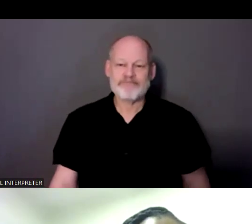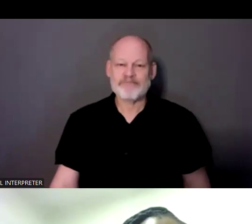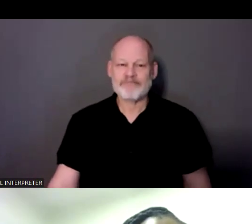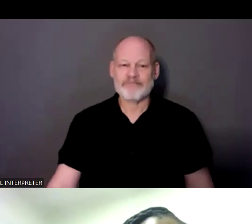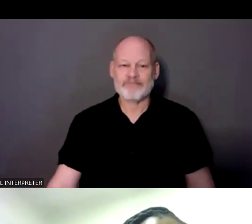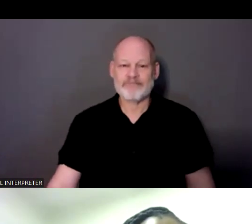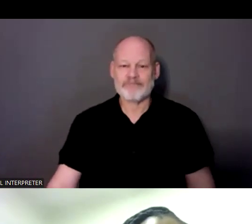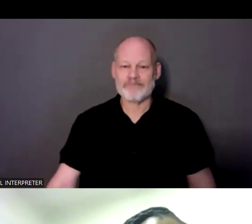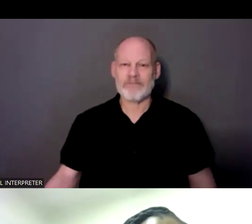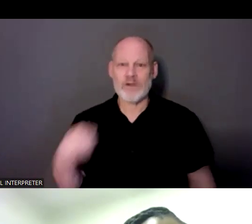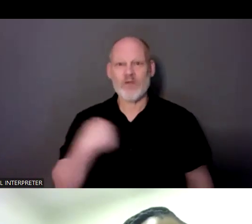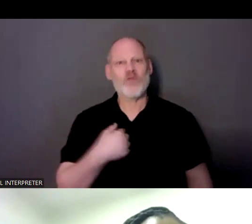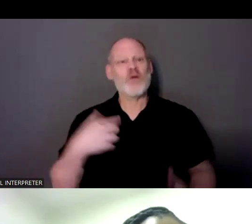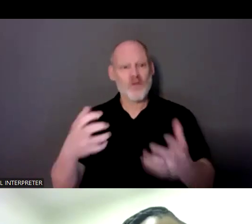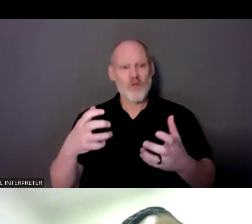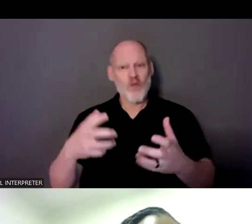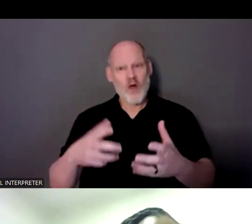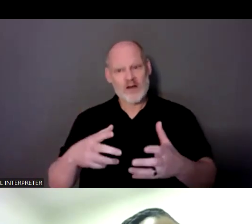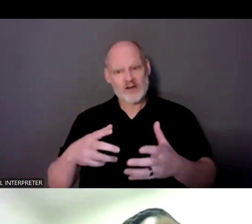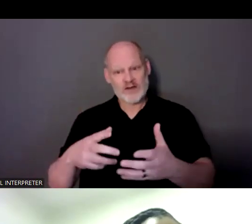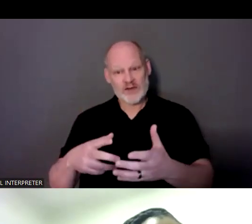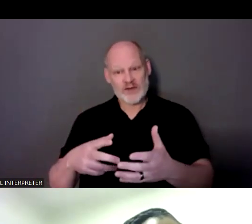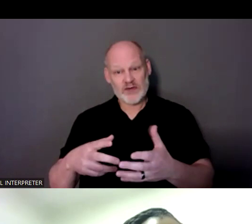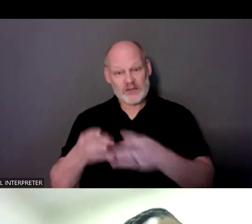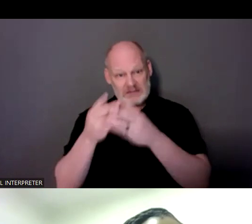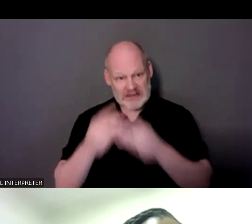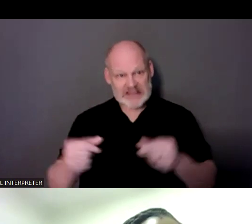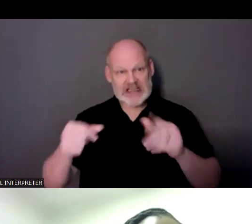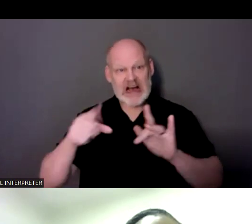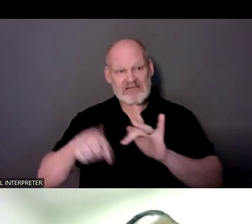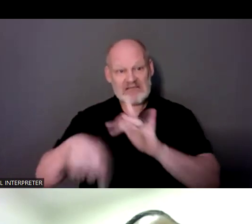wanted to tackle attendance coming back from covid. The reality of the slump that